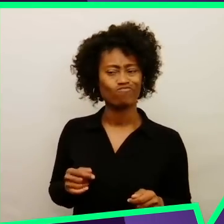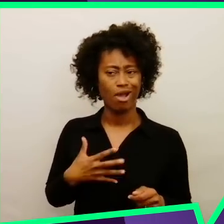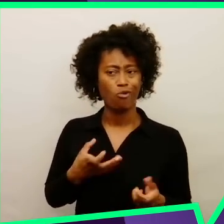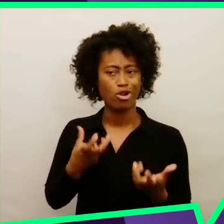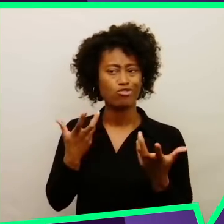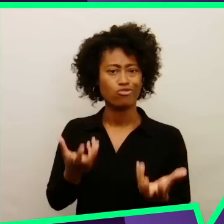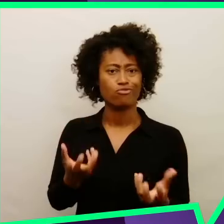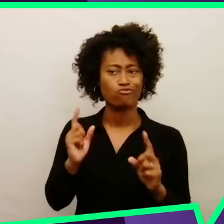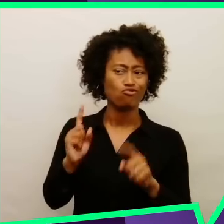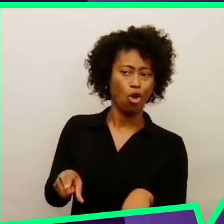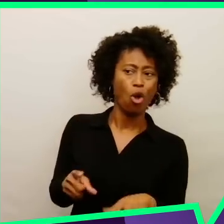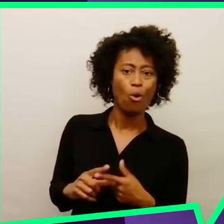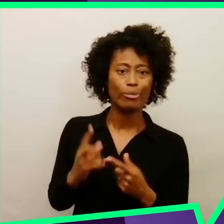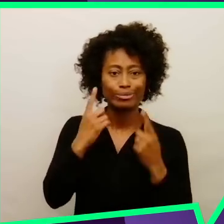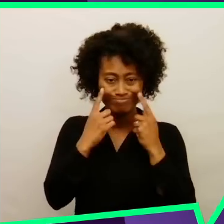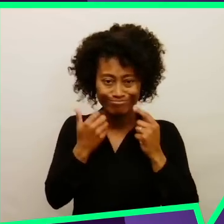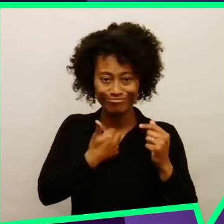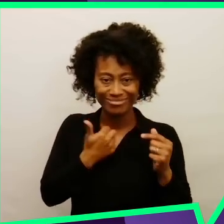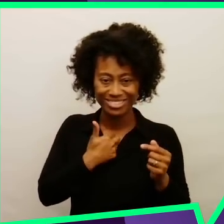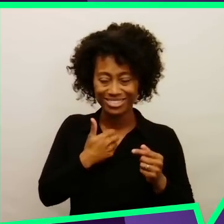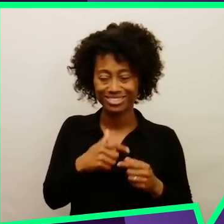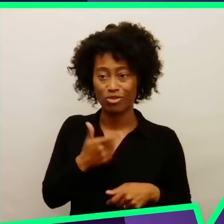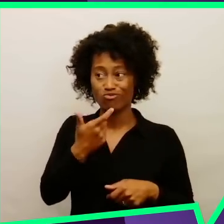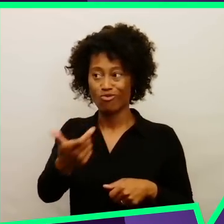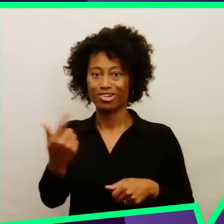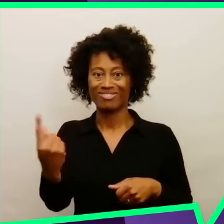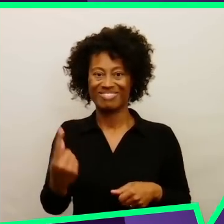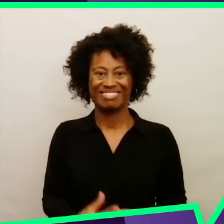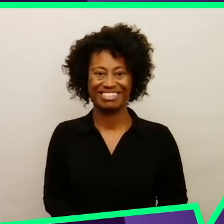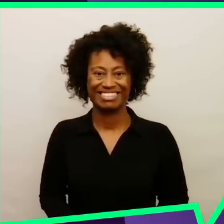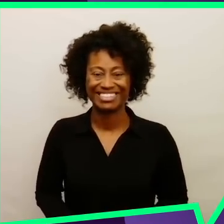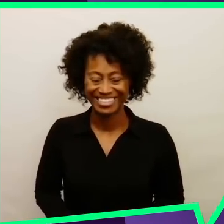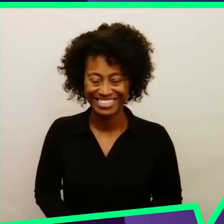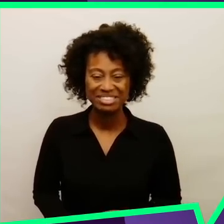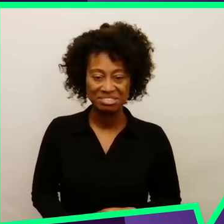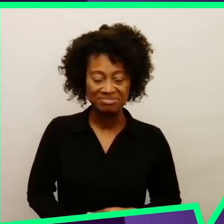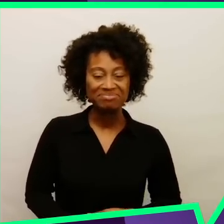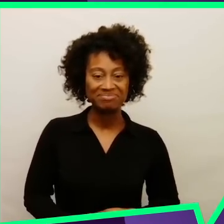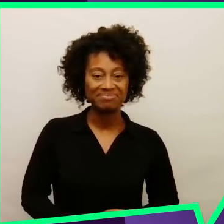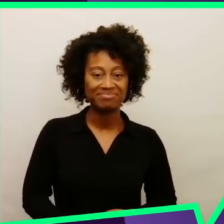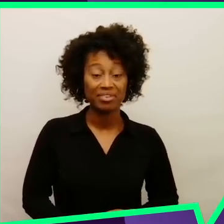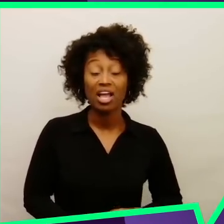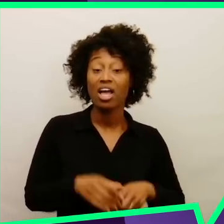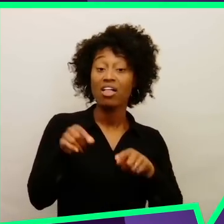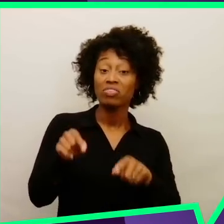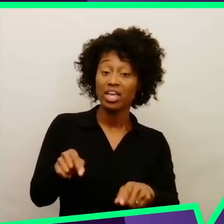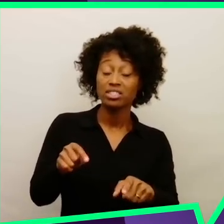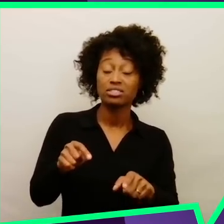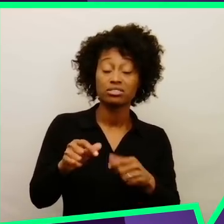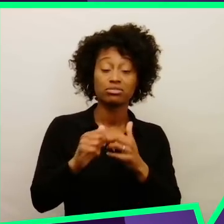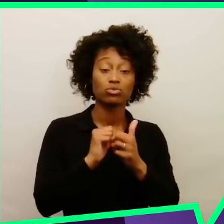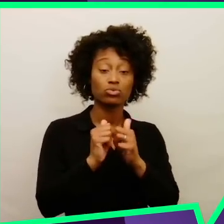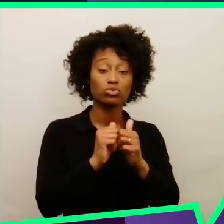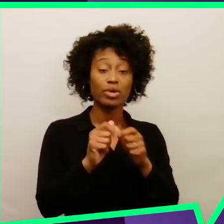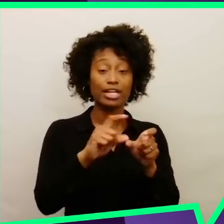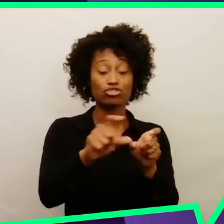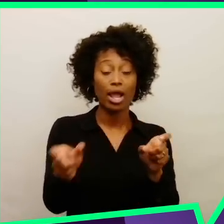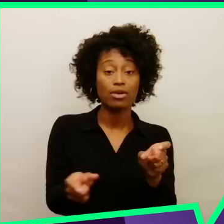that I really want to go watch some really. Yeah. Well, and this is a racetrack that they